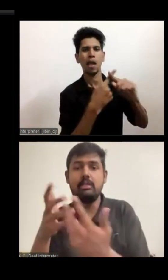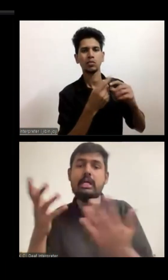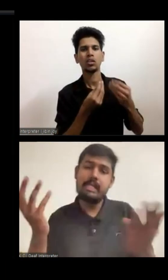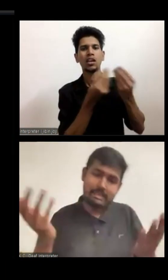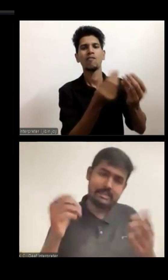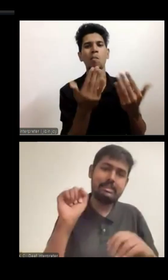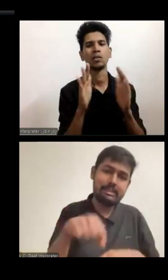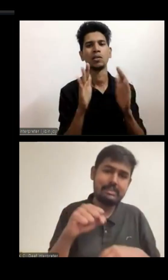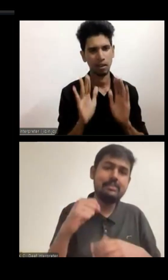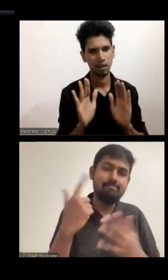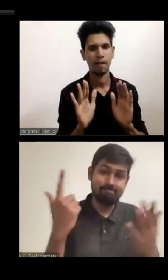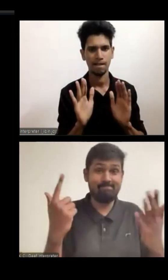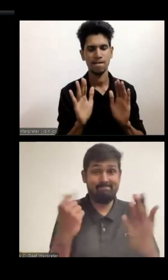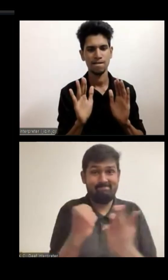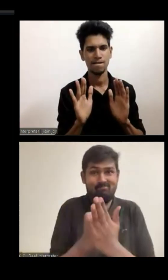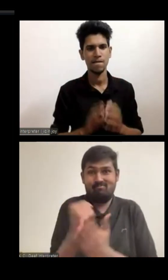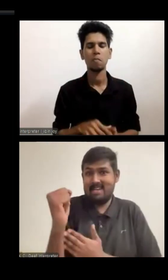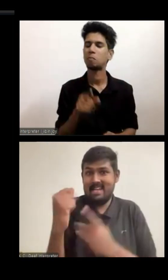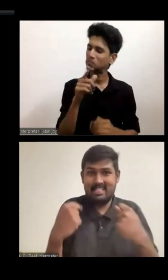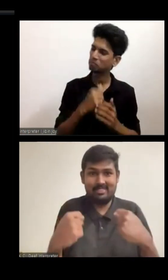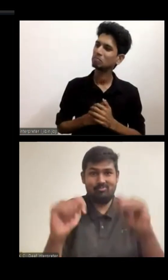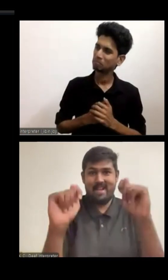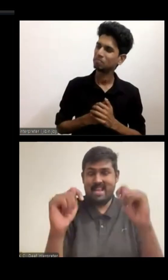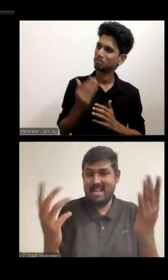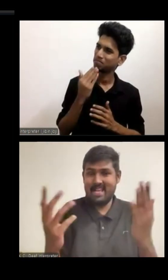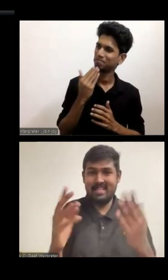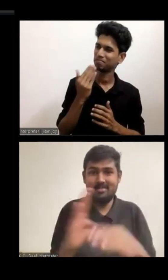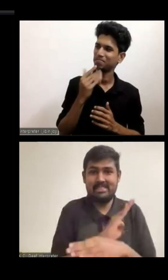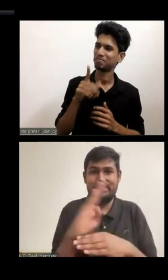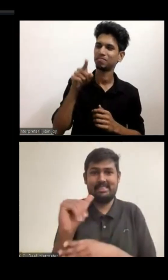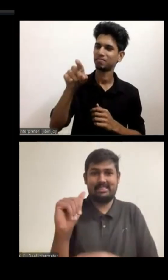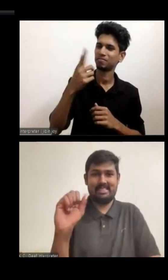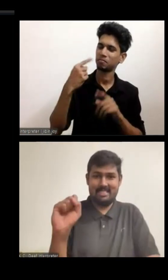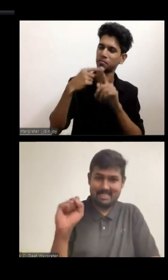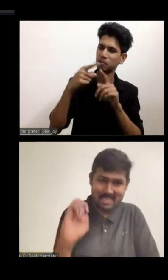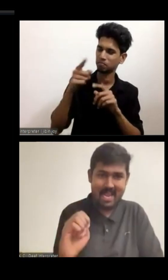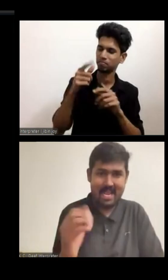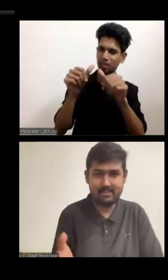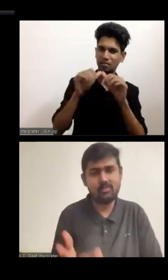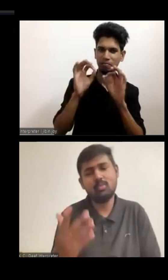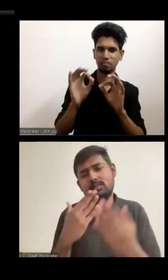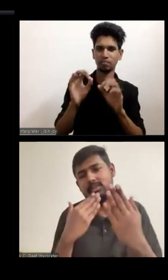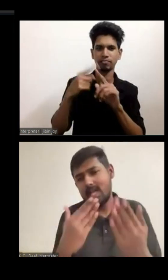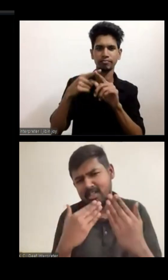And I hope you will send your questions in the chat box and our panelists will give answers in the chat box.